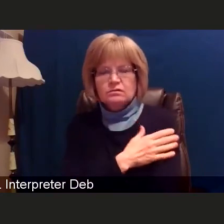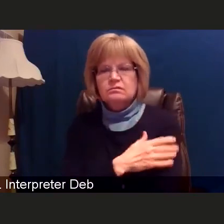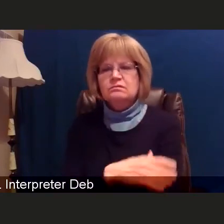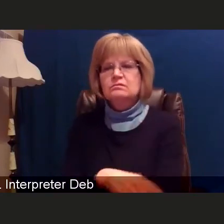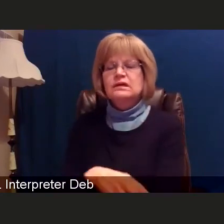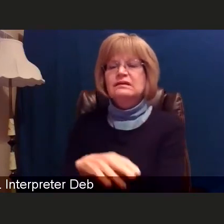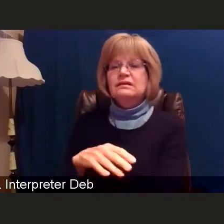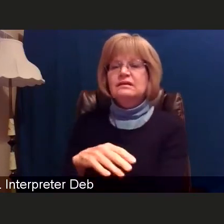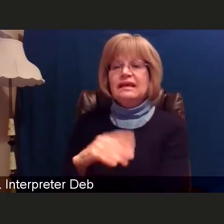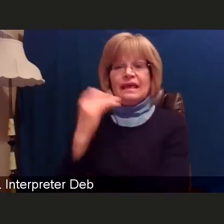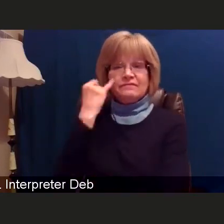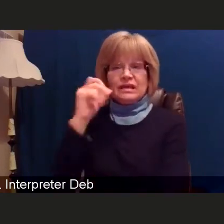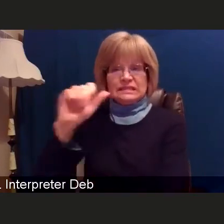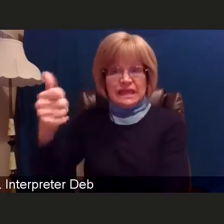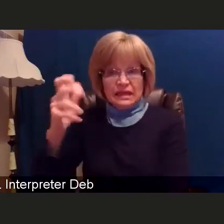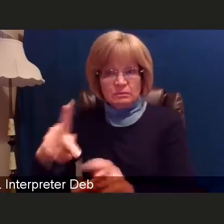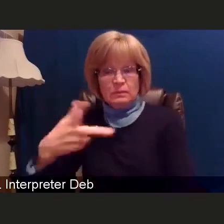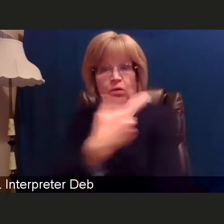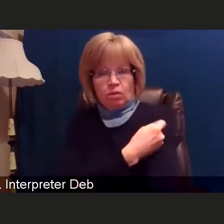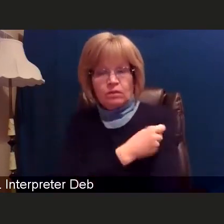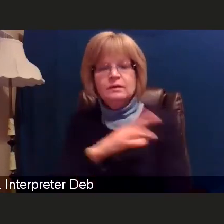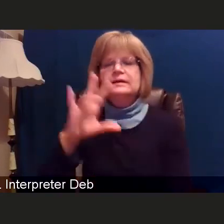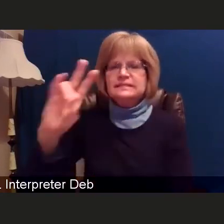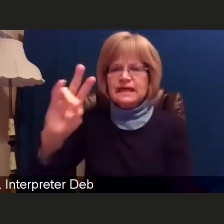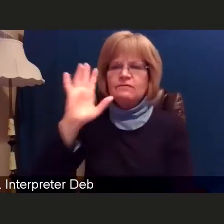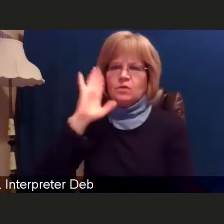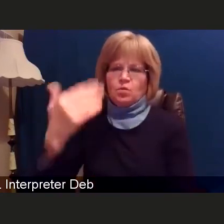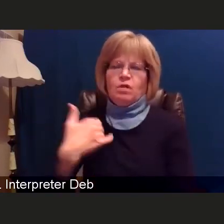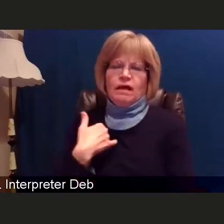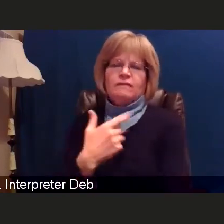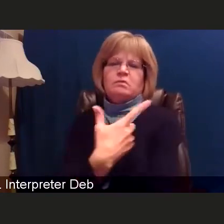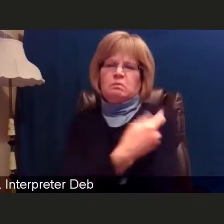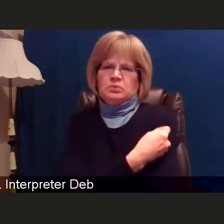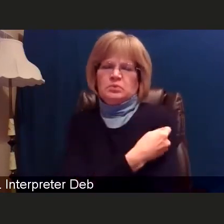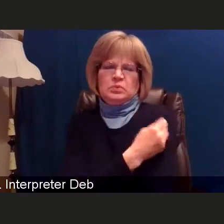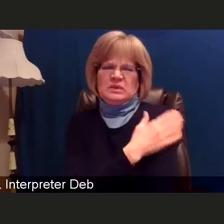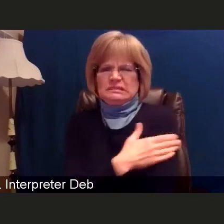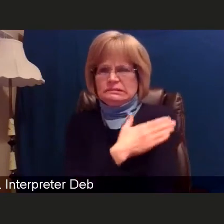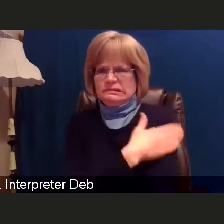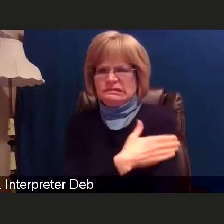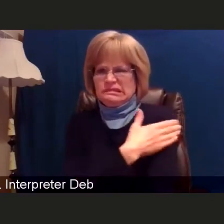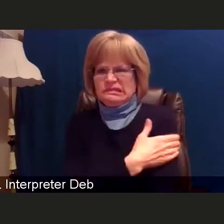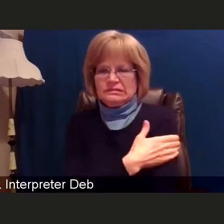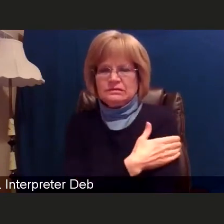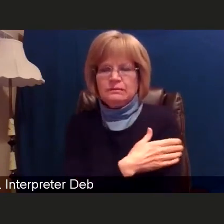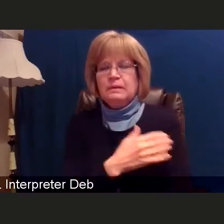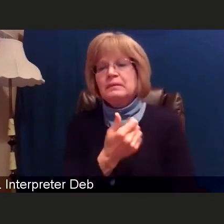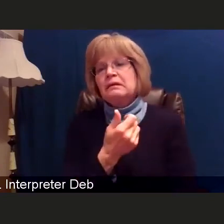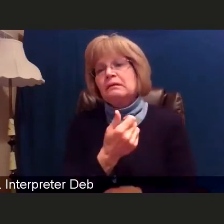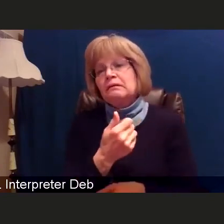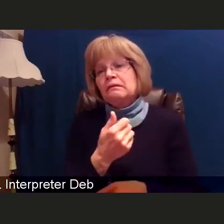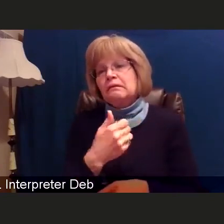after the injection. And it may not be immediate, it could start several hours later or even the next day or two.